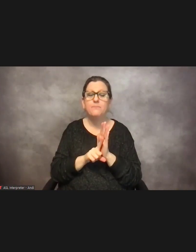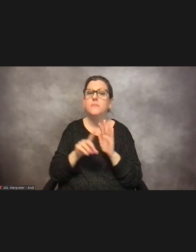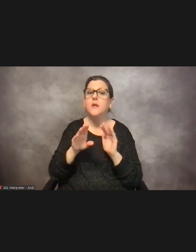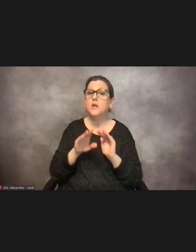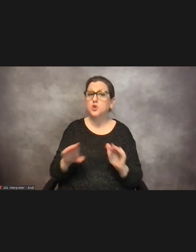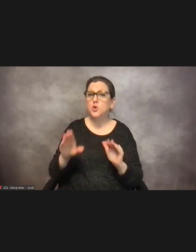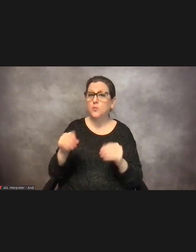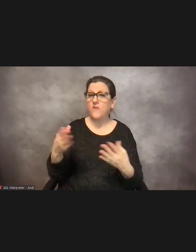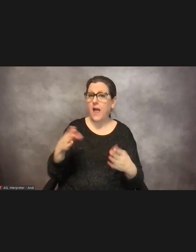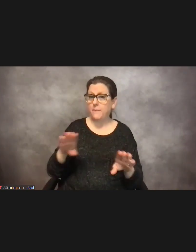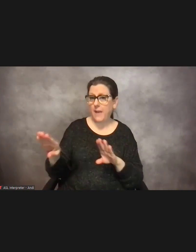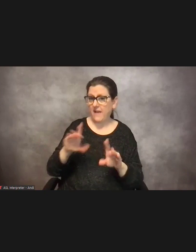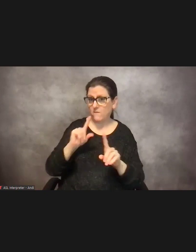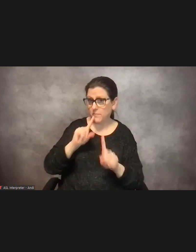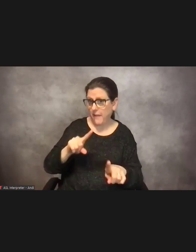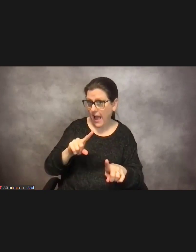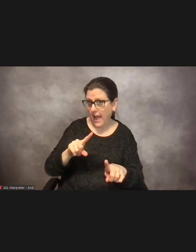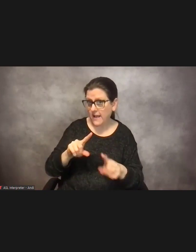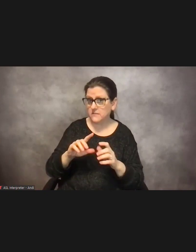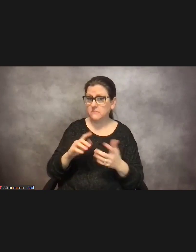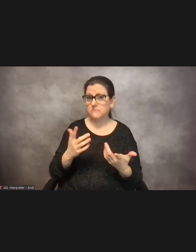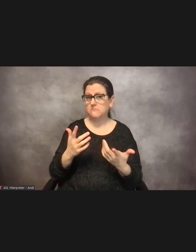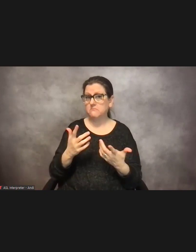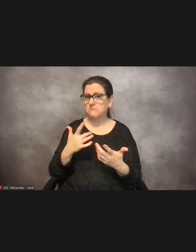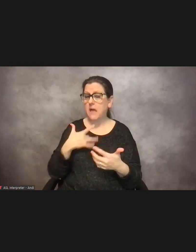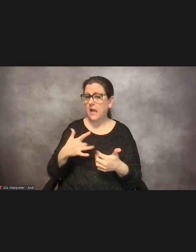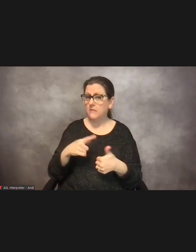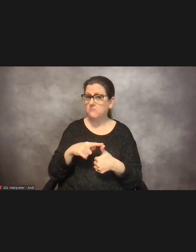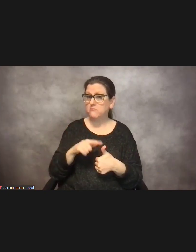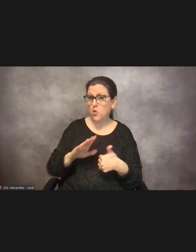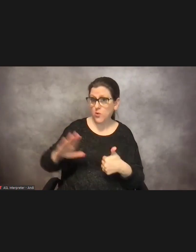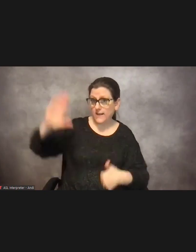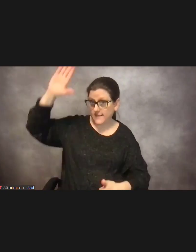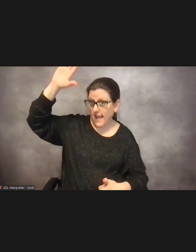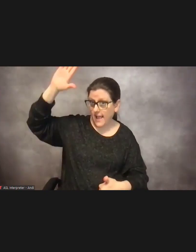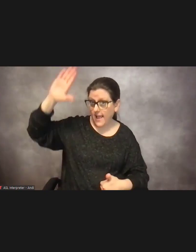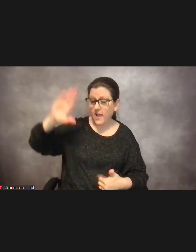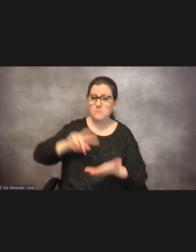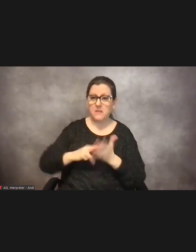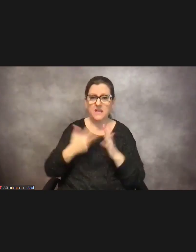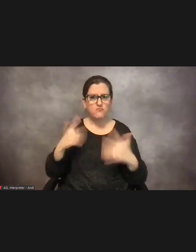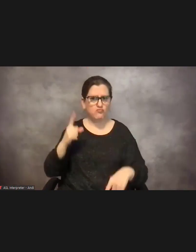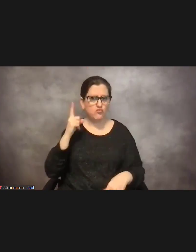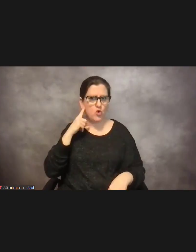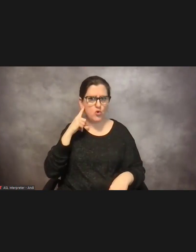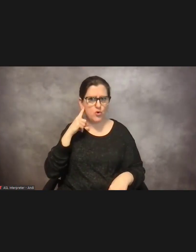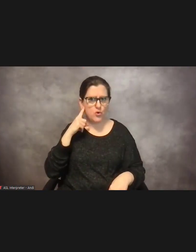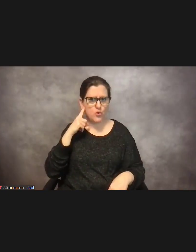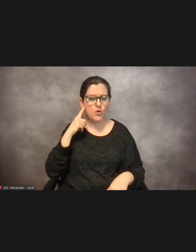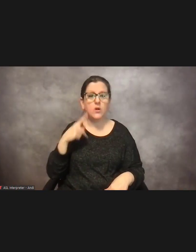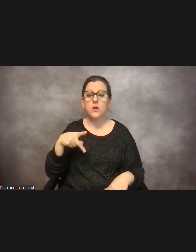response to that tone, like raising a hand to indicate that they heard the tone.